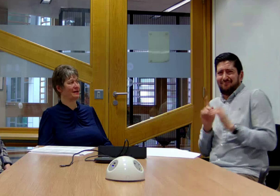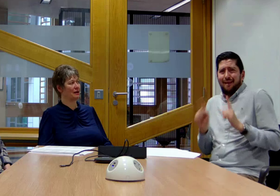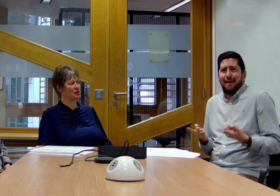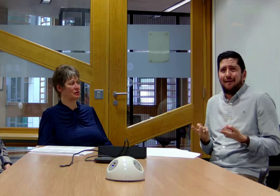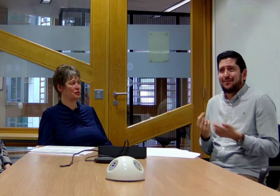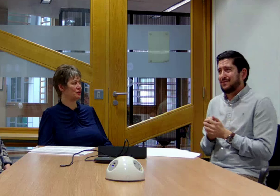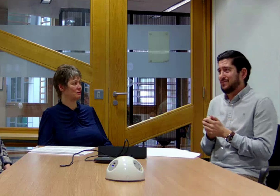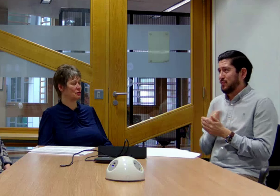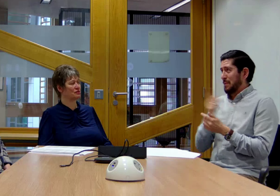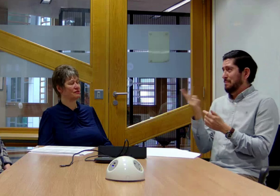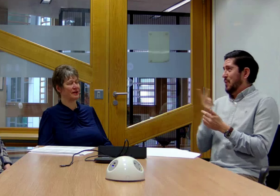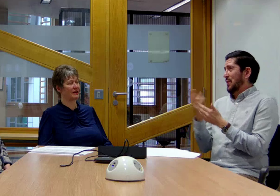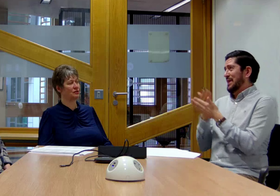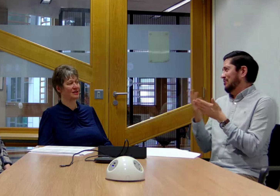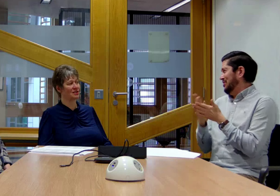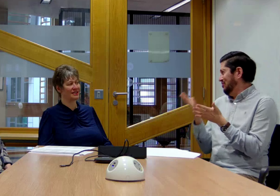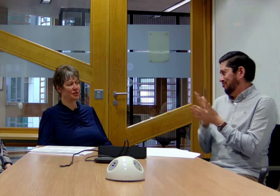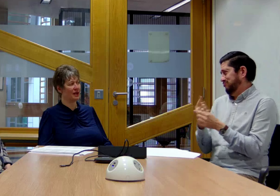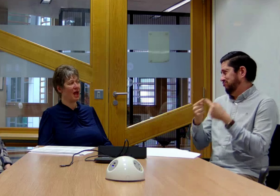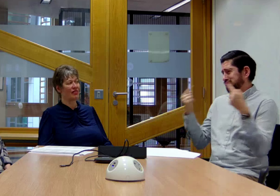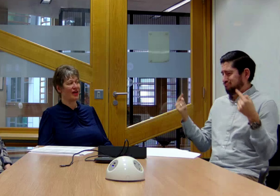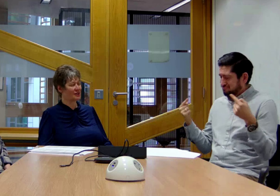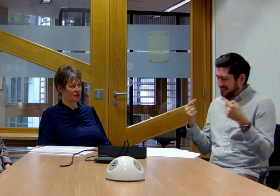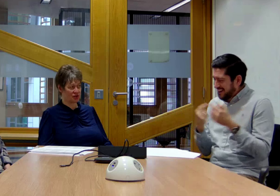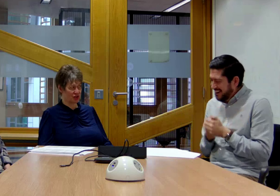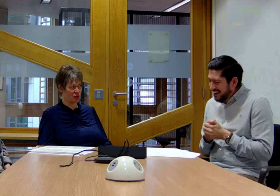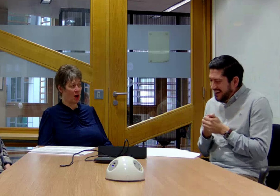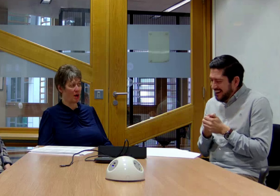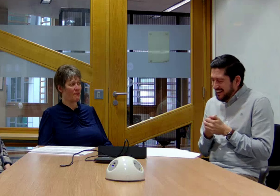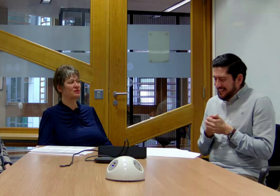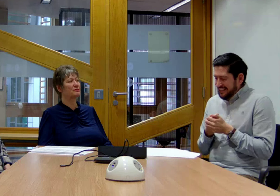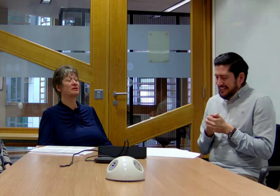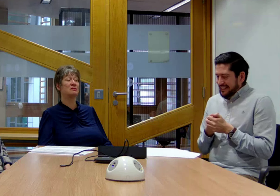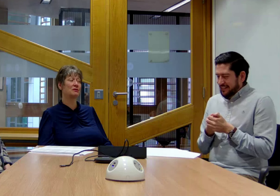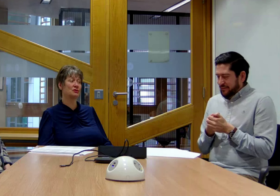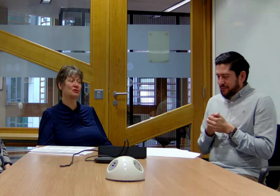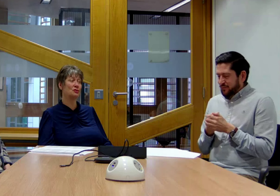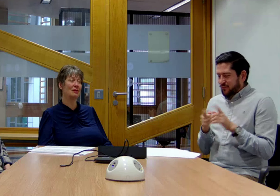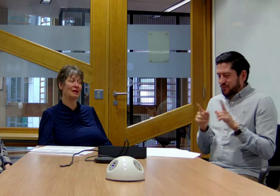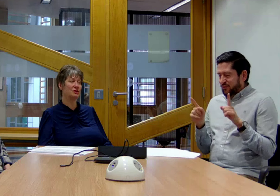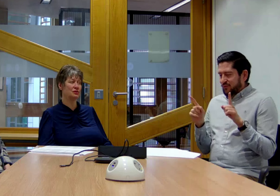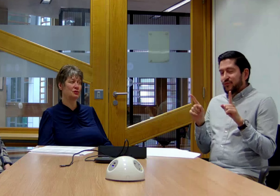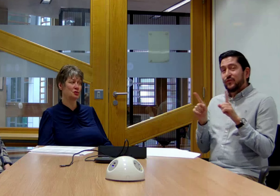And it's not possible to maybe write BSL in English and do some sort of direct translation.